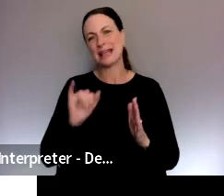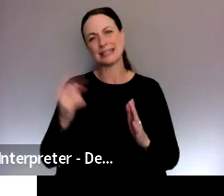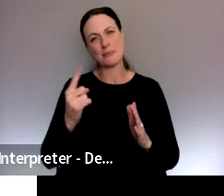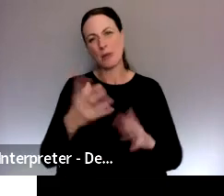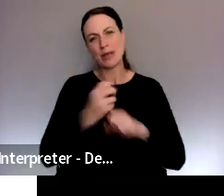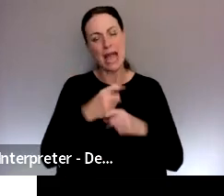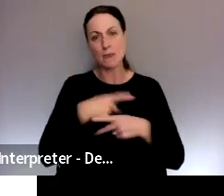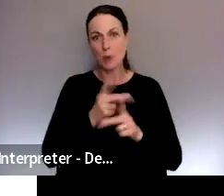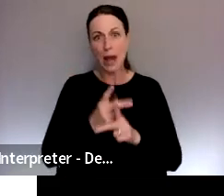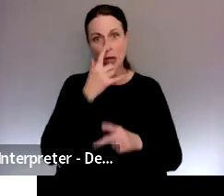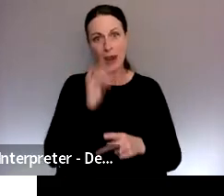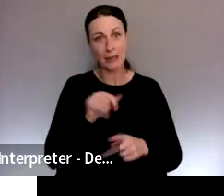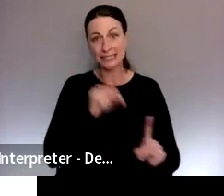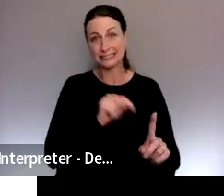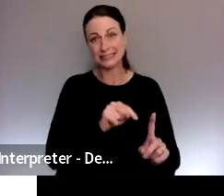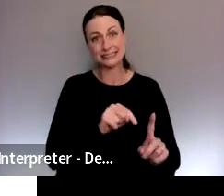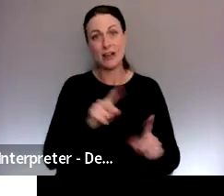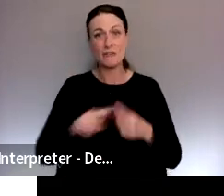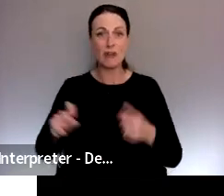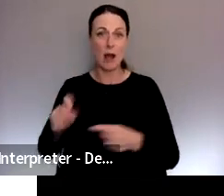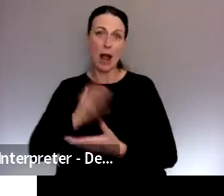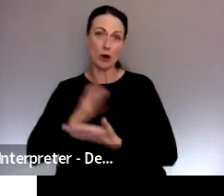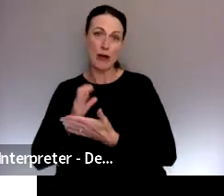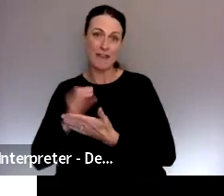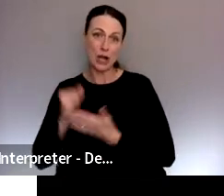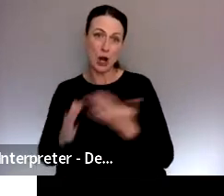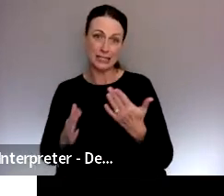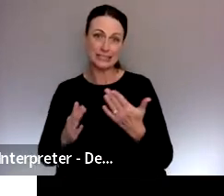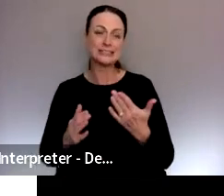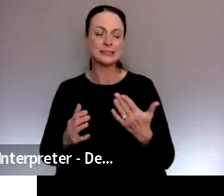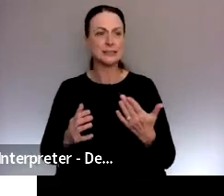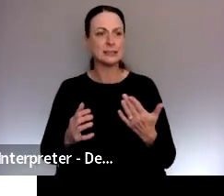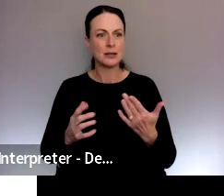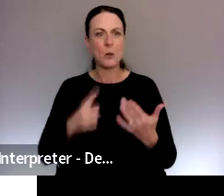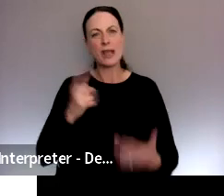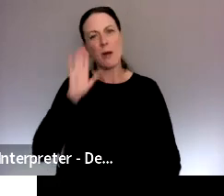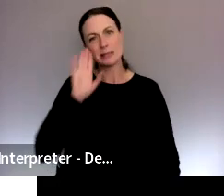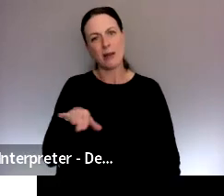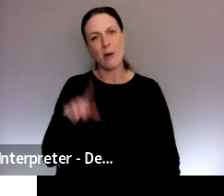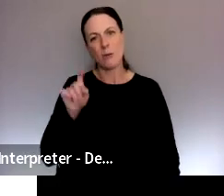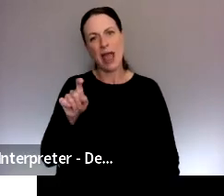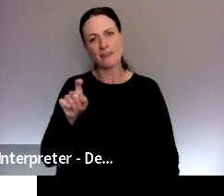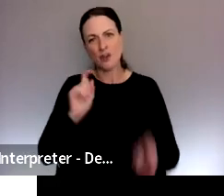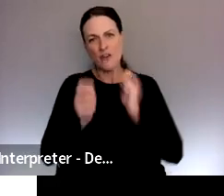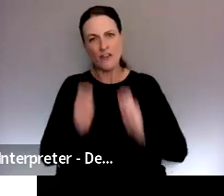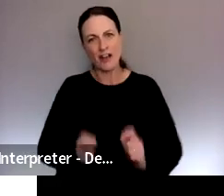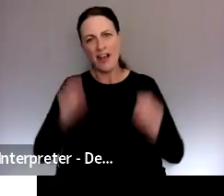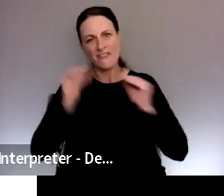When we get a product like this from our graphic artist, then we pretty much always know that we're going to have to go in